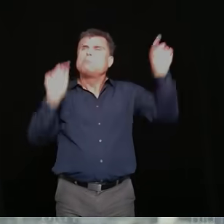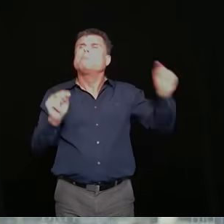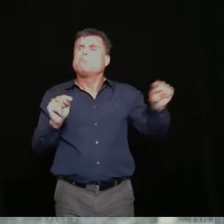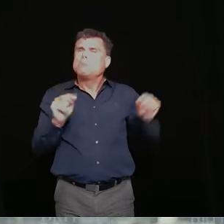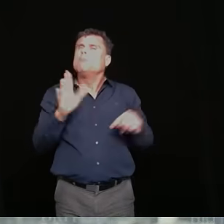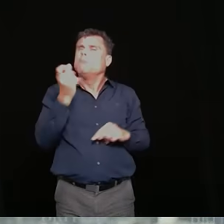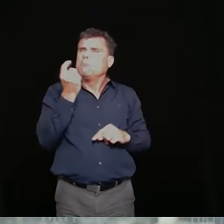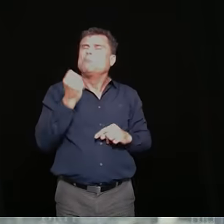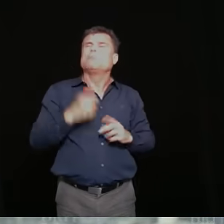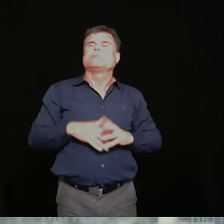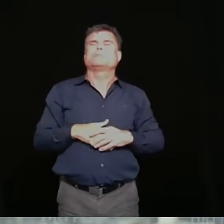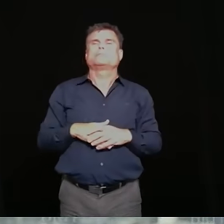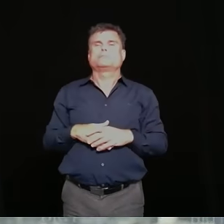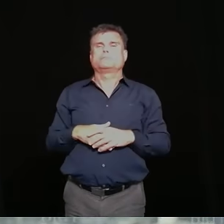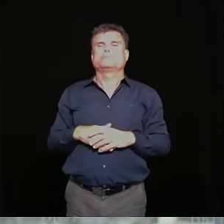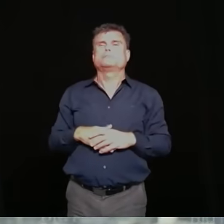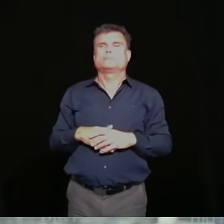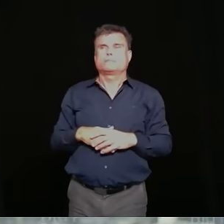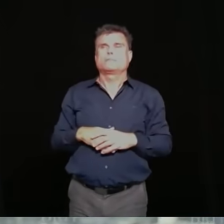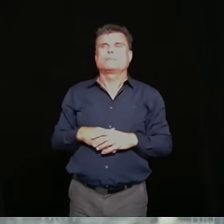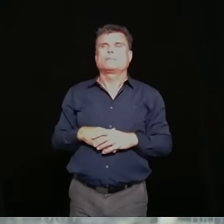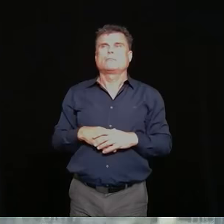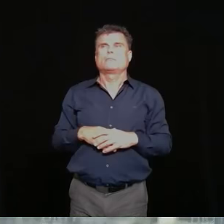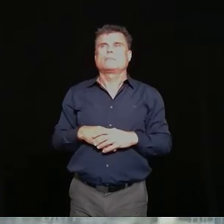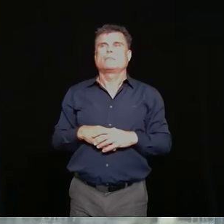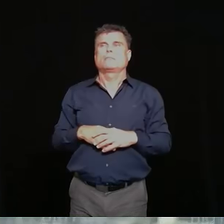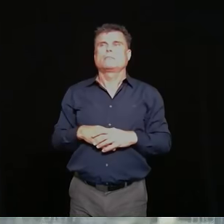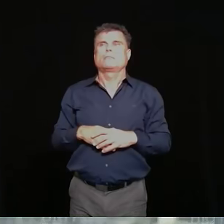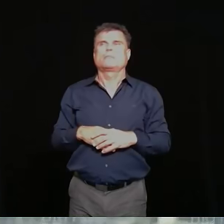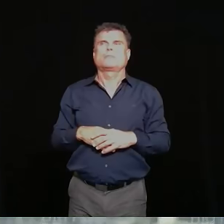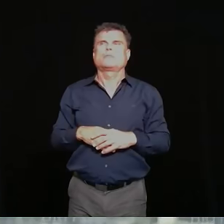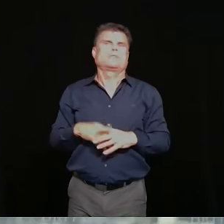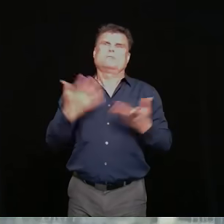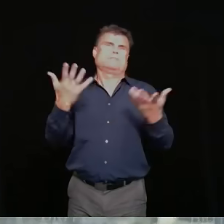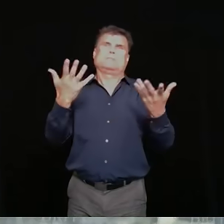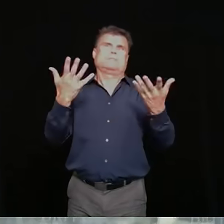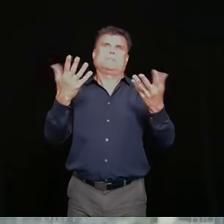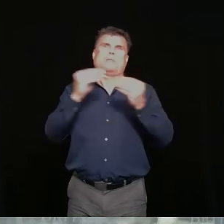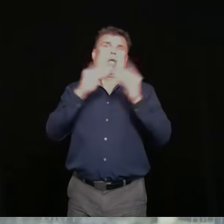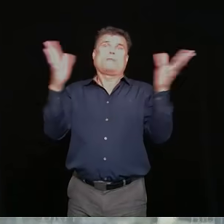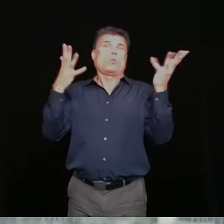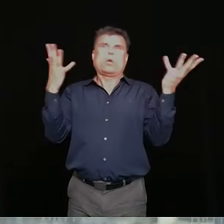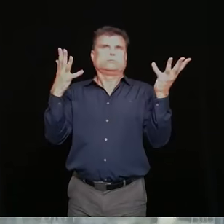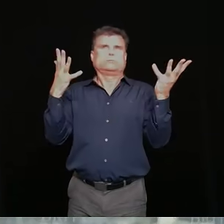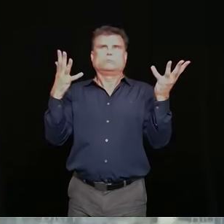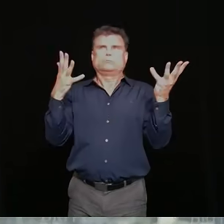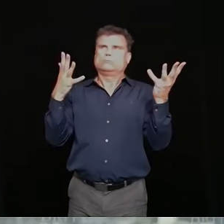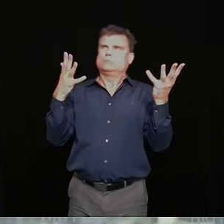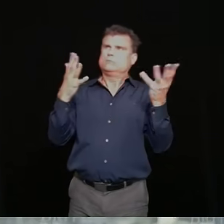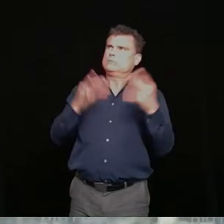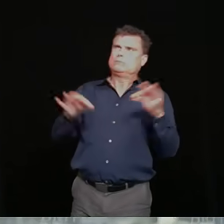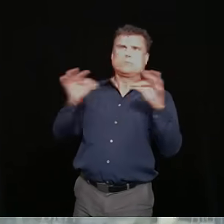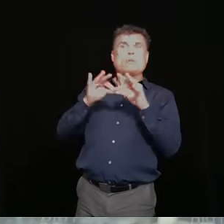everybody and how we are implementing them. We have seen in other jurisdictions and certainly here when those measures are being